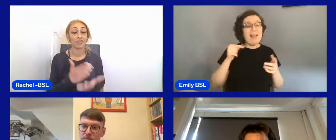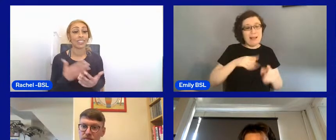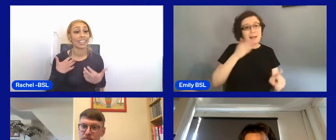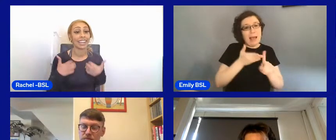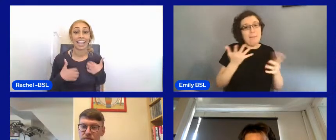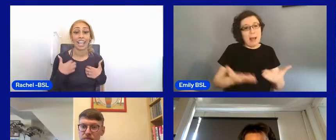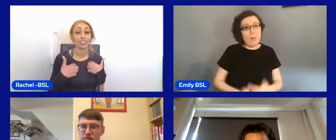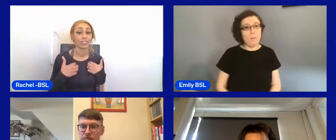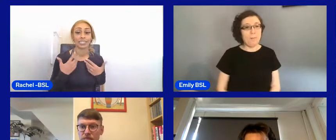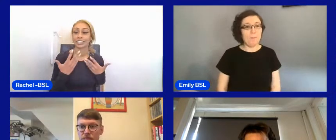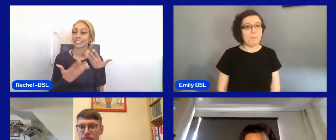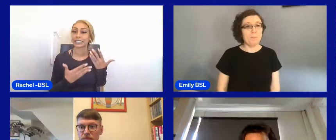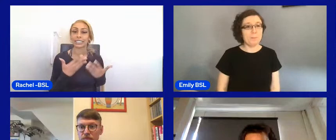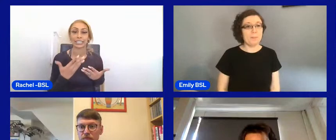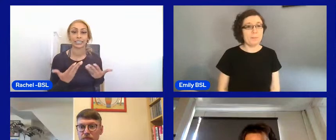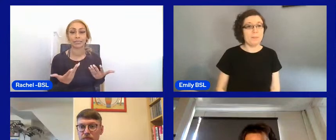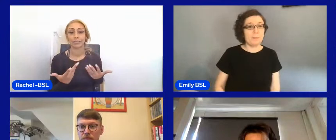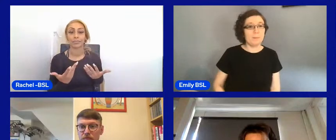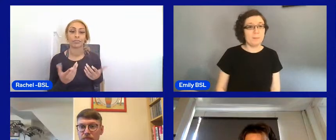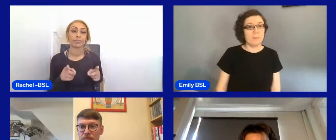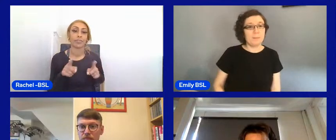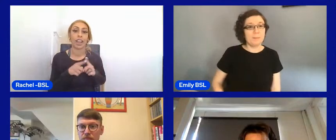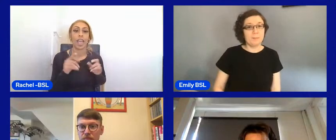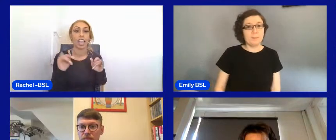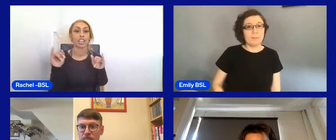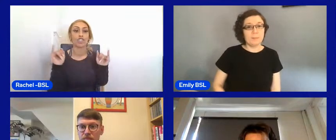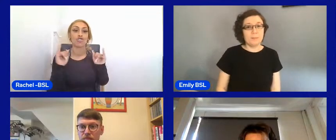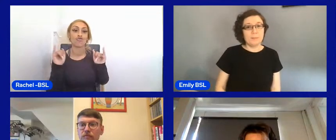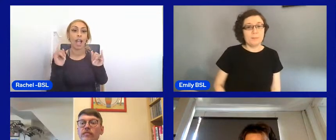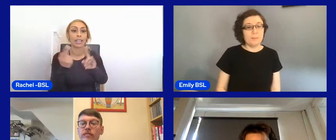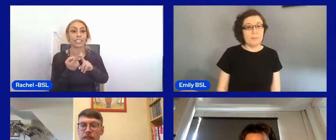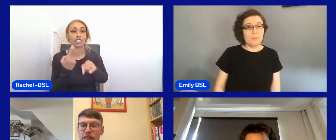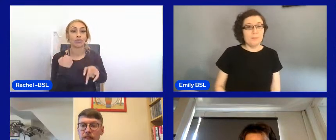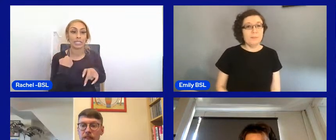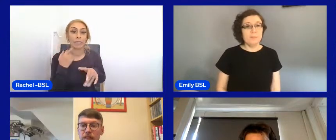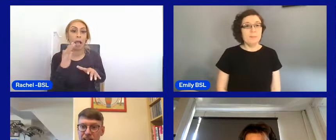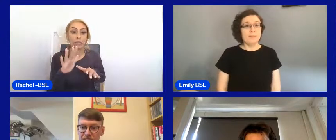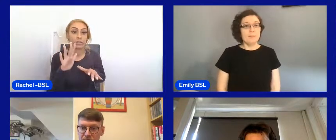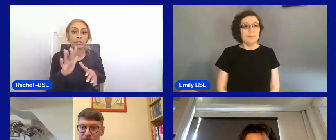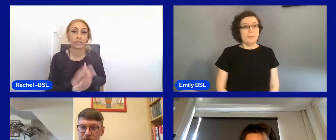It's a bit of a crisis response mechanism built into it?